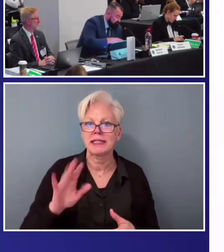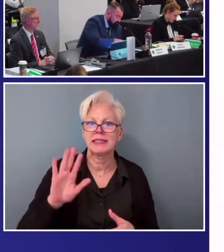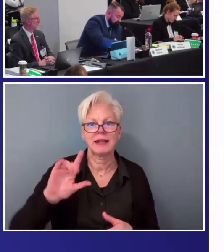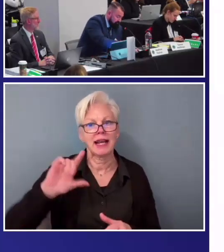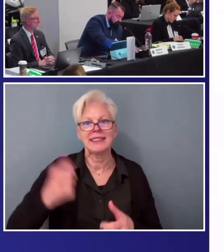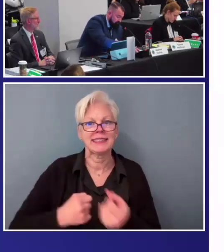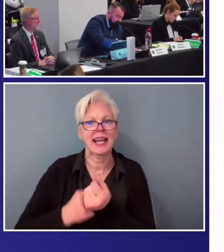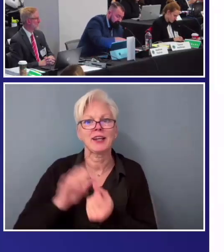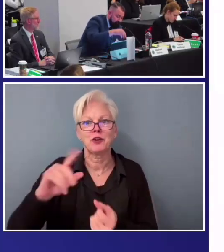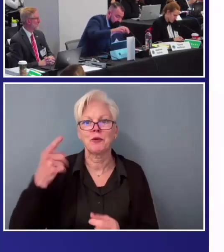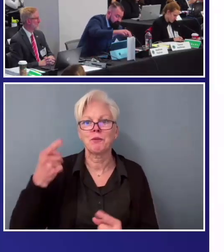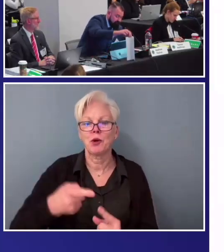Thank you, Michale?